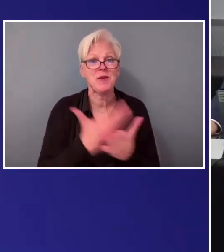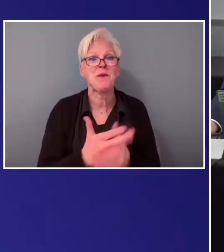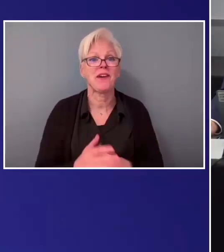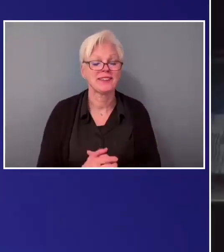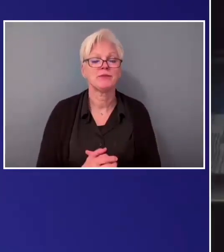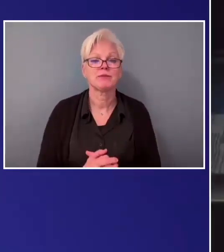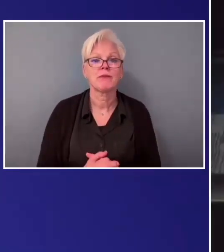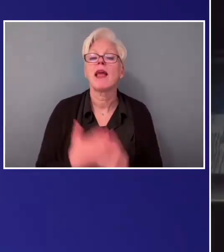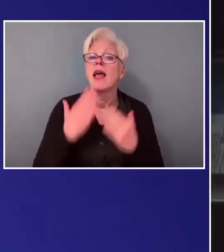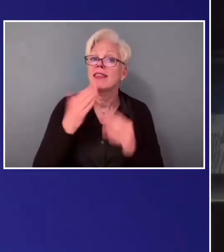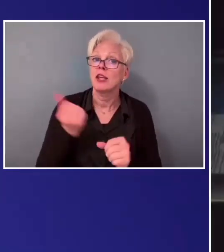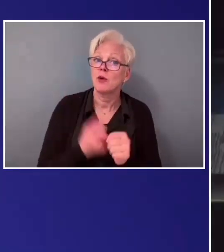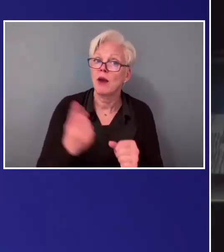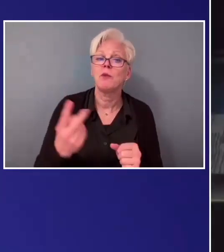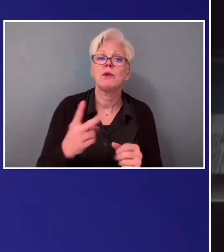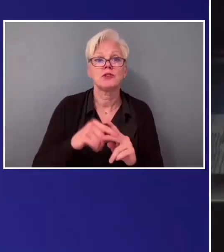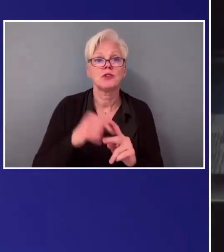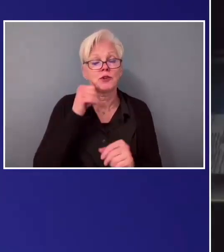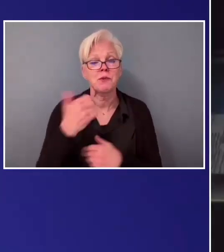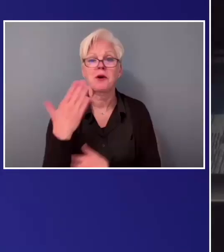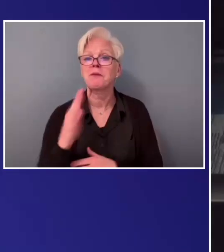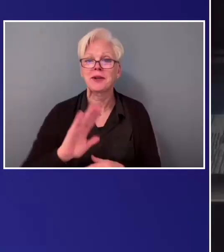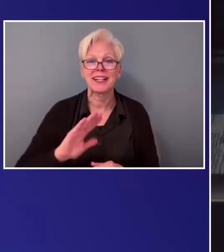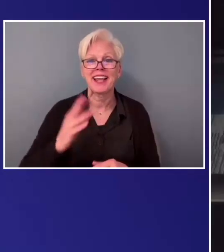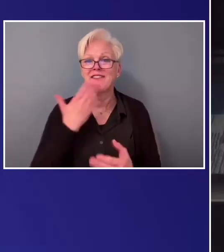Thank you, everyone. We'll pick up tomorrow. Have a good evening.